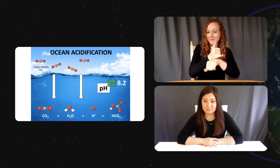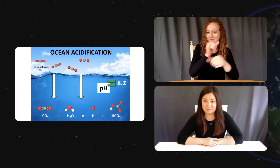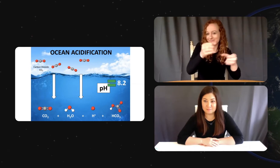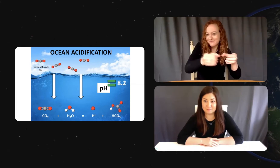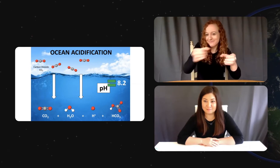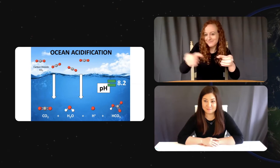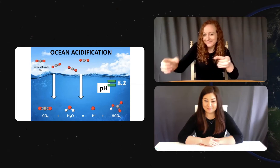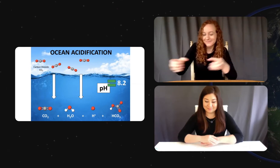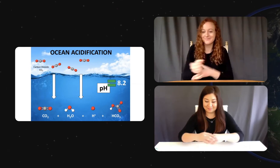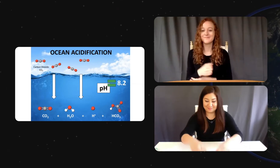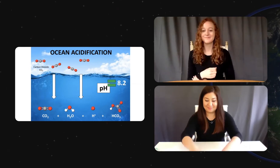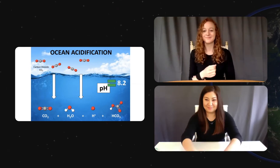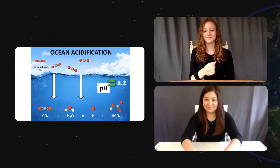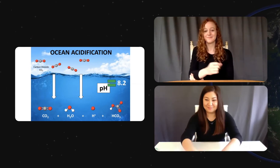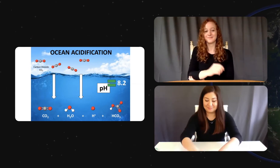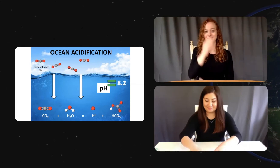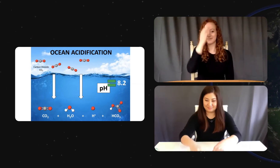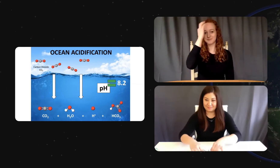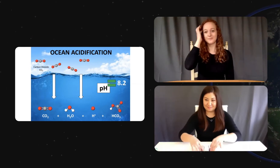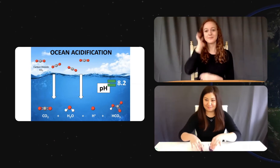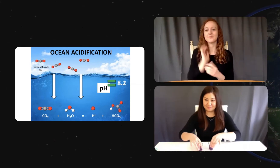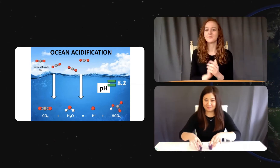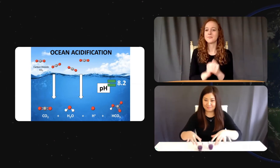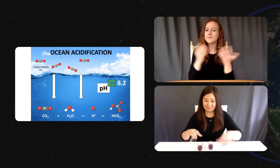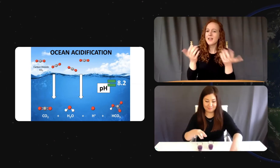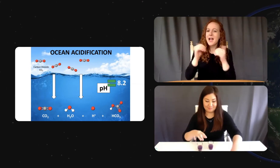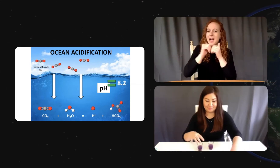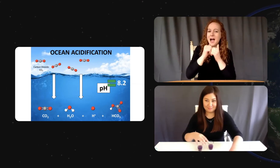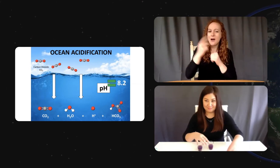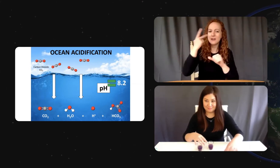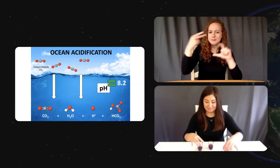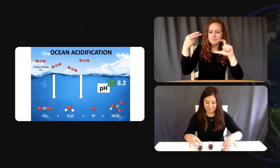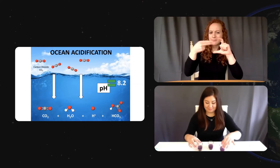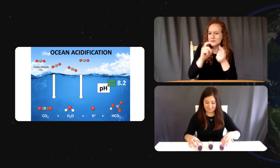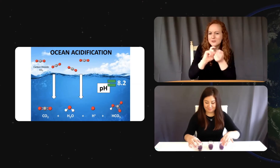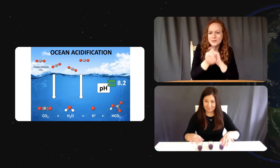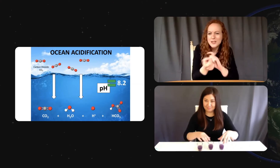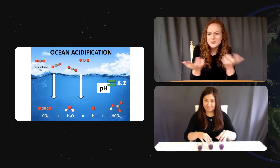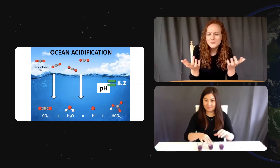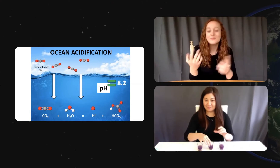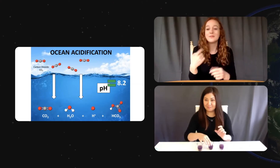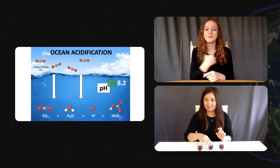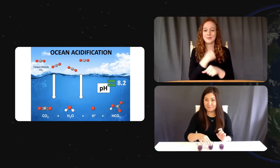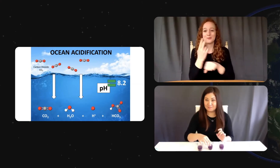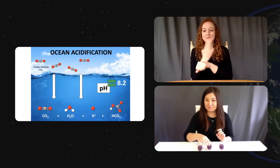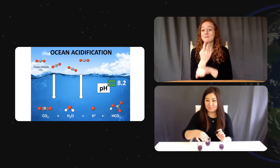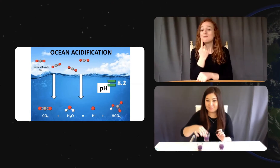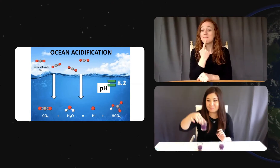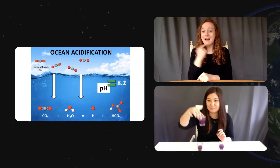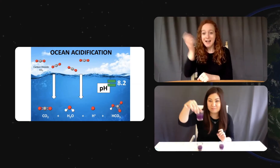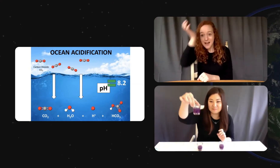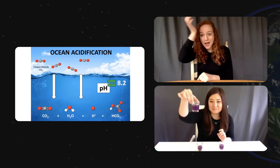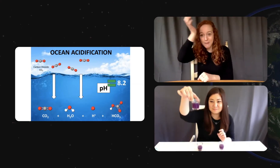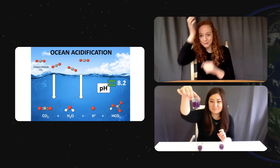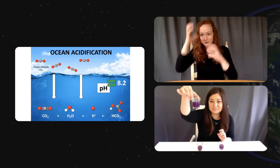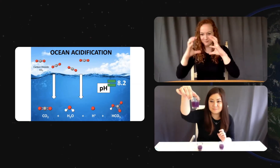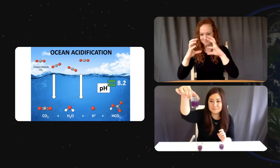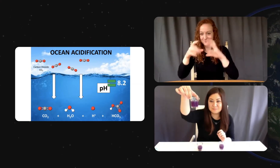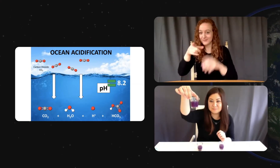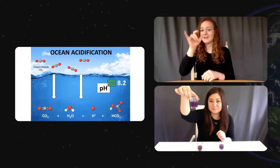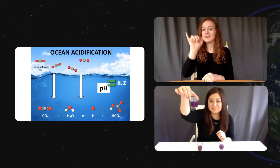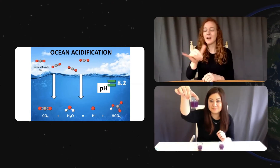We have an experiment that will show how pH changes.